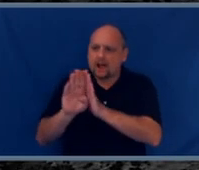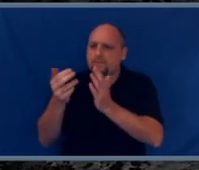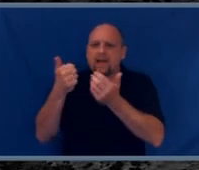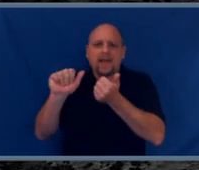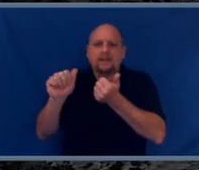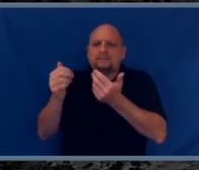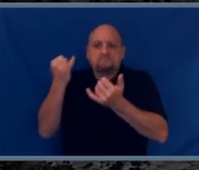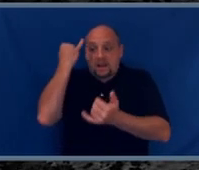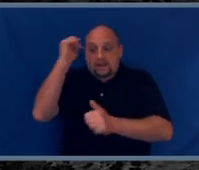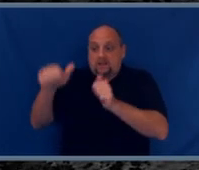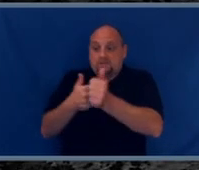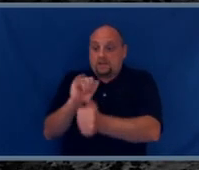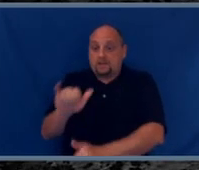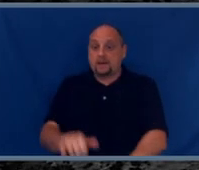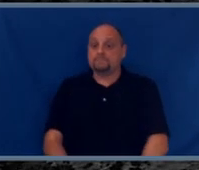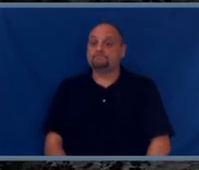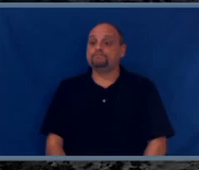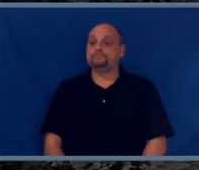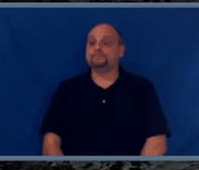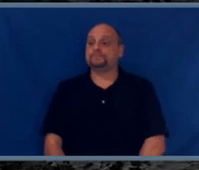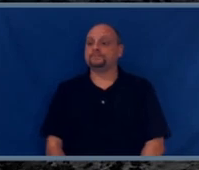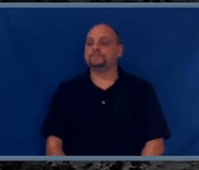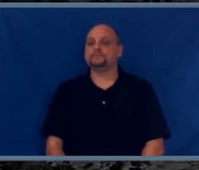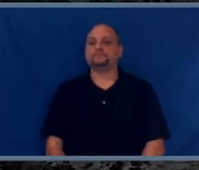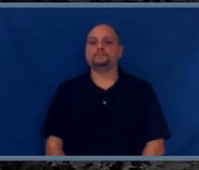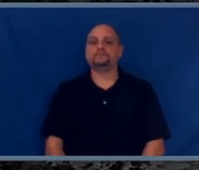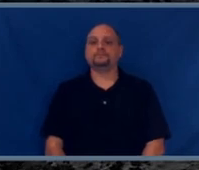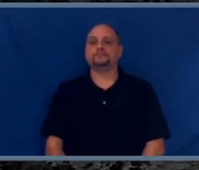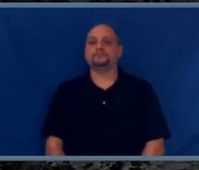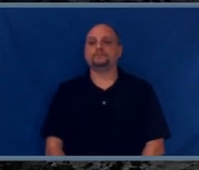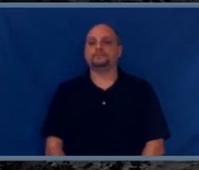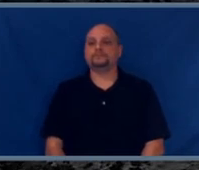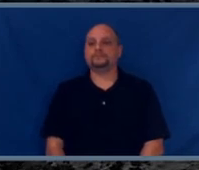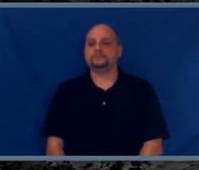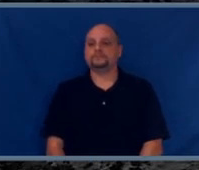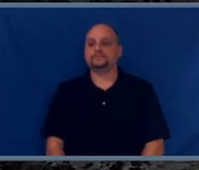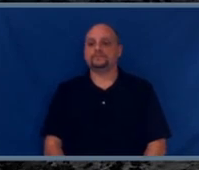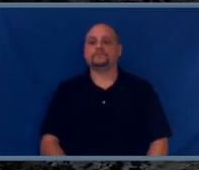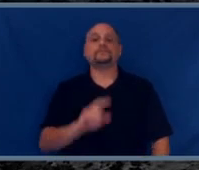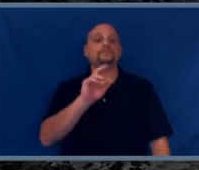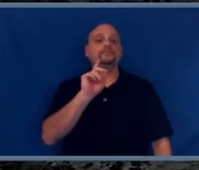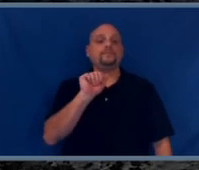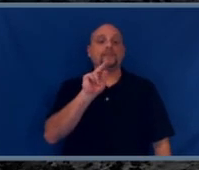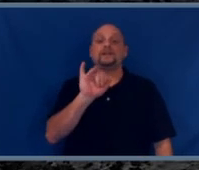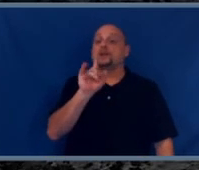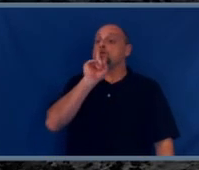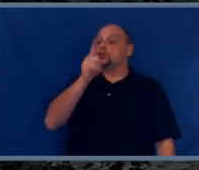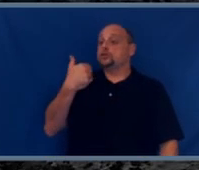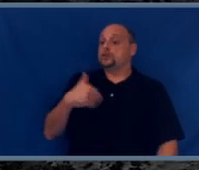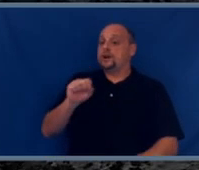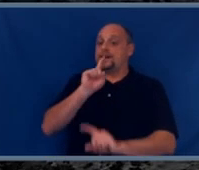ANY PAPERS DESCRIBING THAT. SURE. I CAN ANSWER THAT.